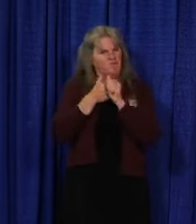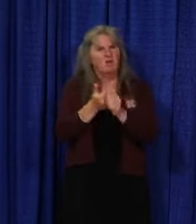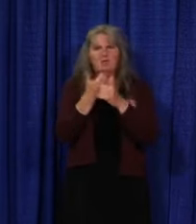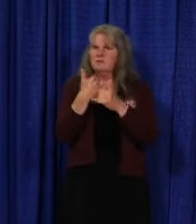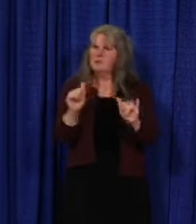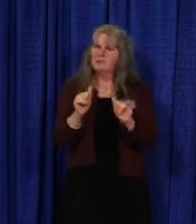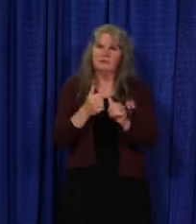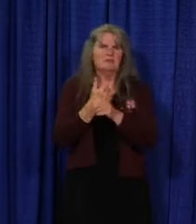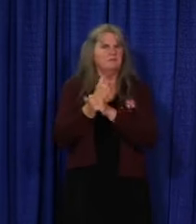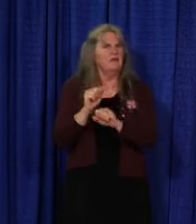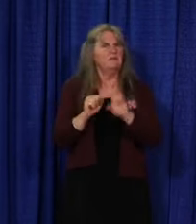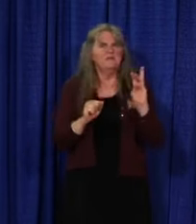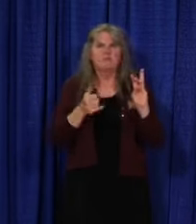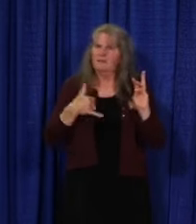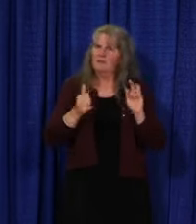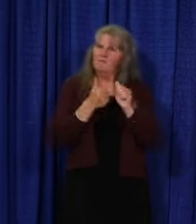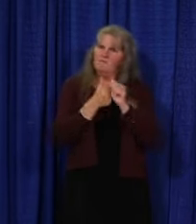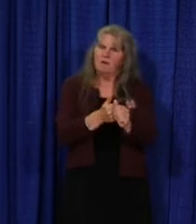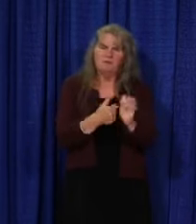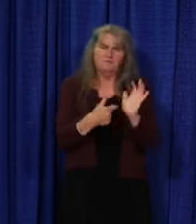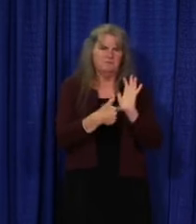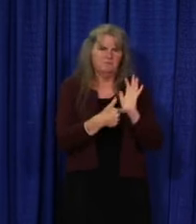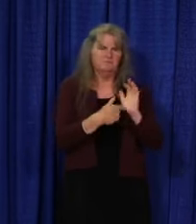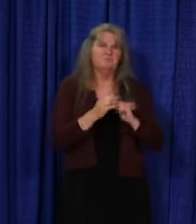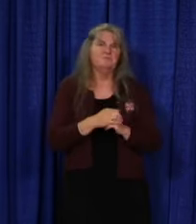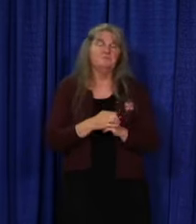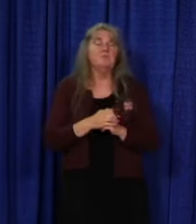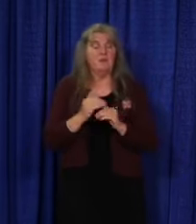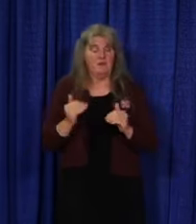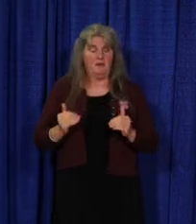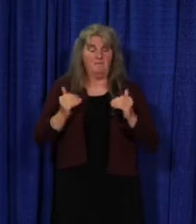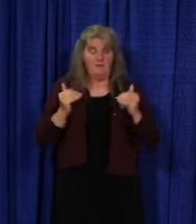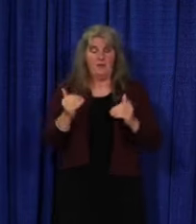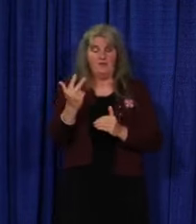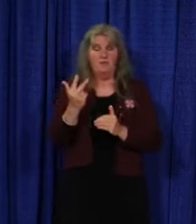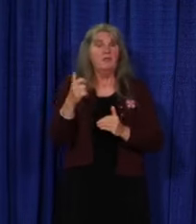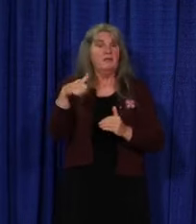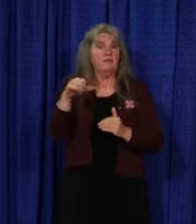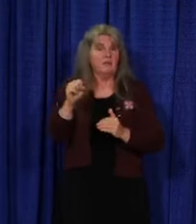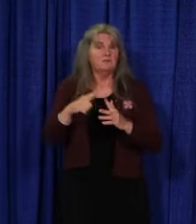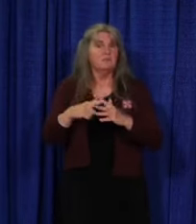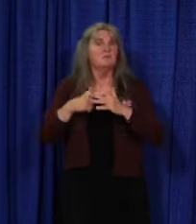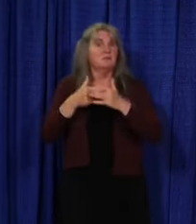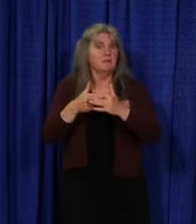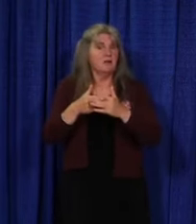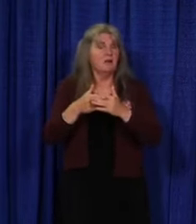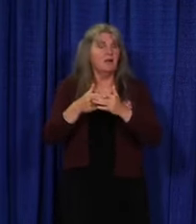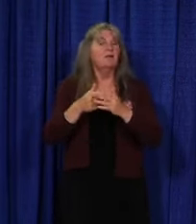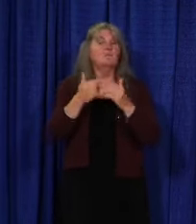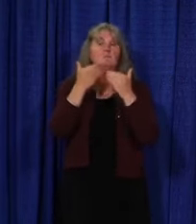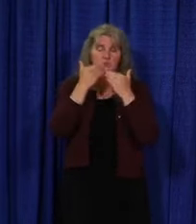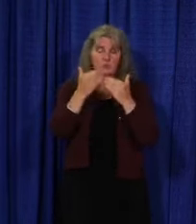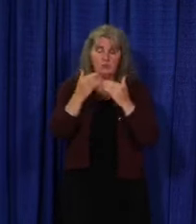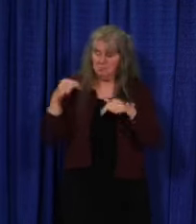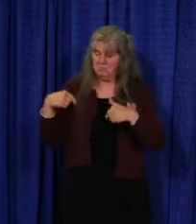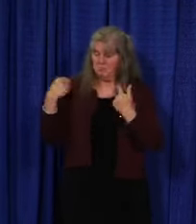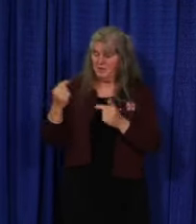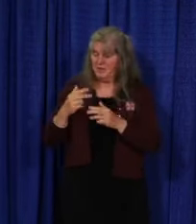So although we are going ahead with phase three Avon how well we have been doing in the current phase, phase three will